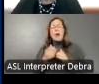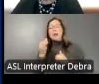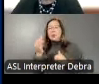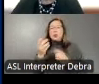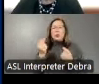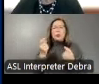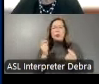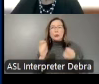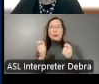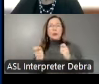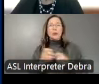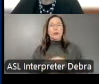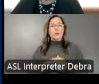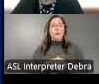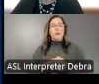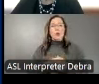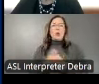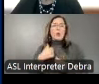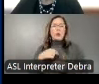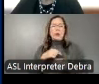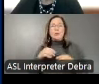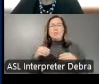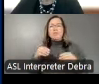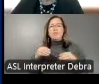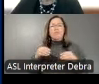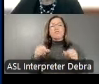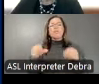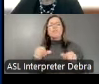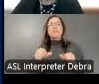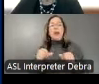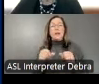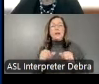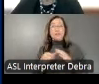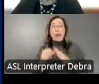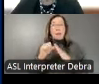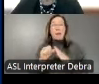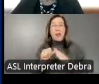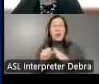amplifying necessary conversations. For example, next week, we're with the President's Committee